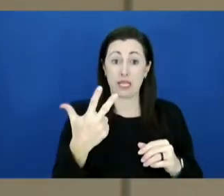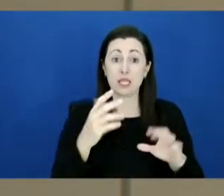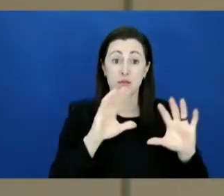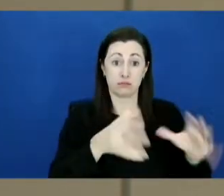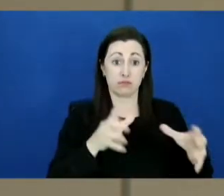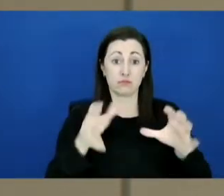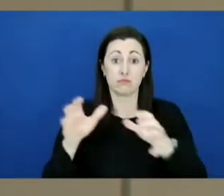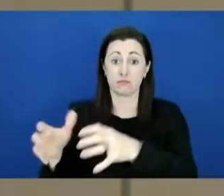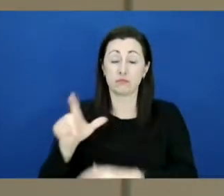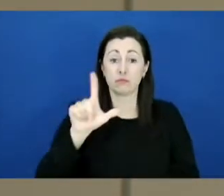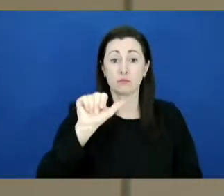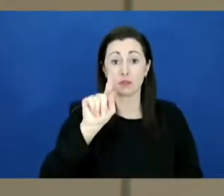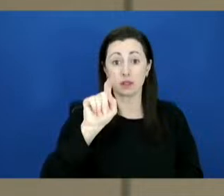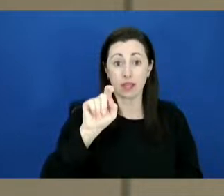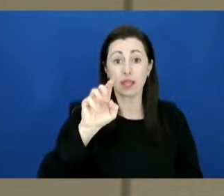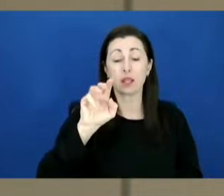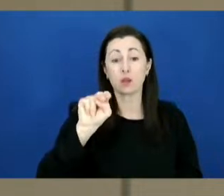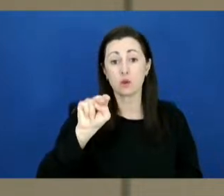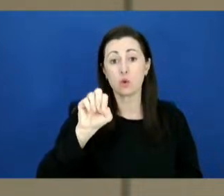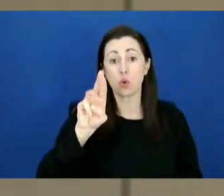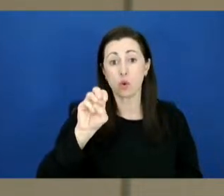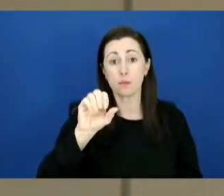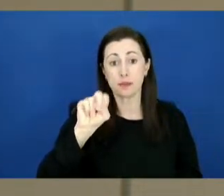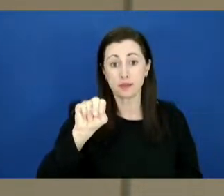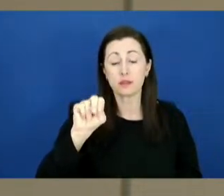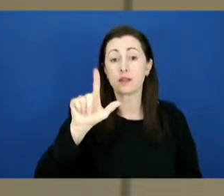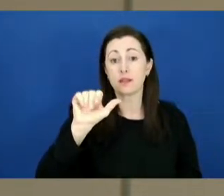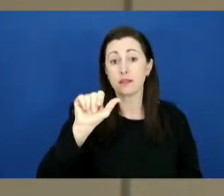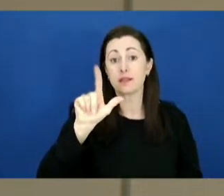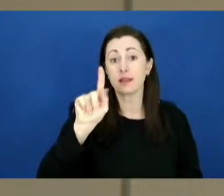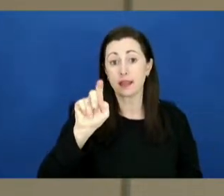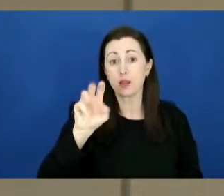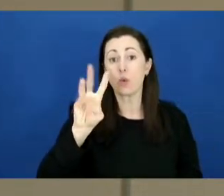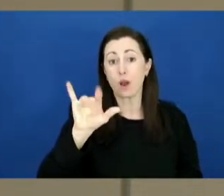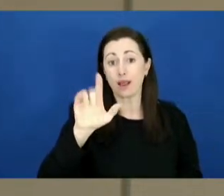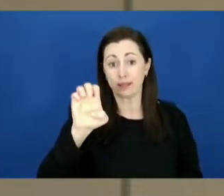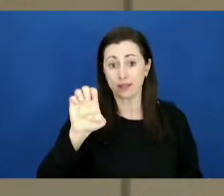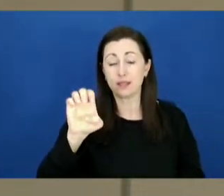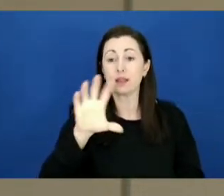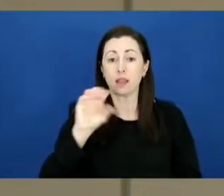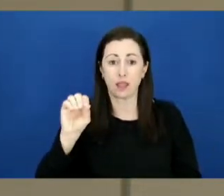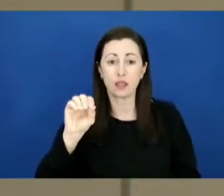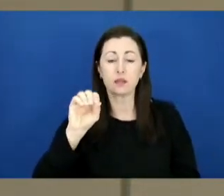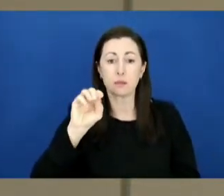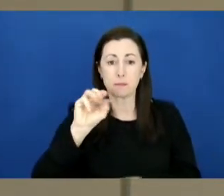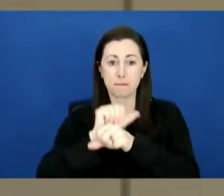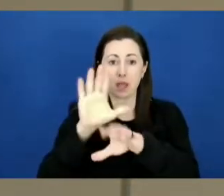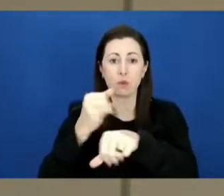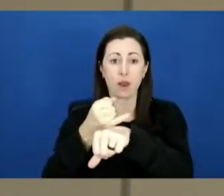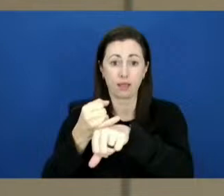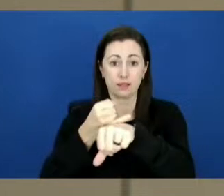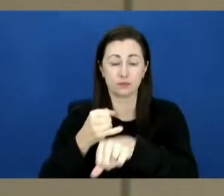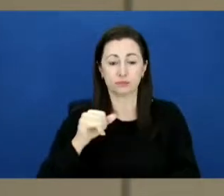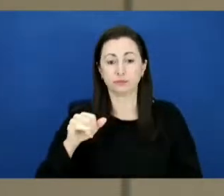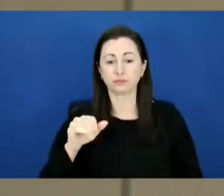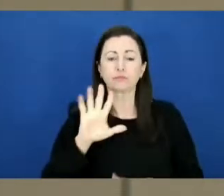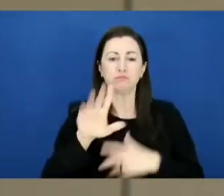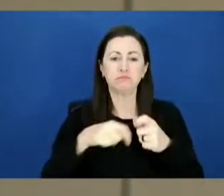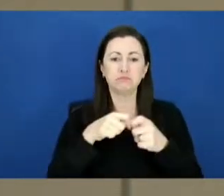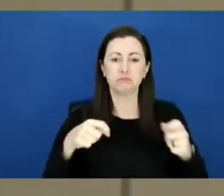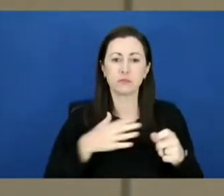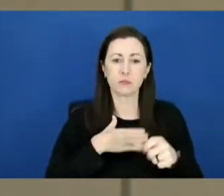BECAUSE WE SHOULD HAVE THREE